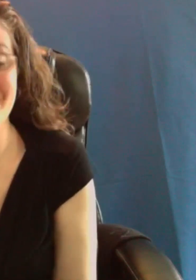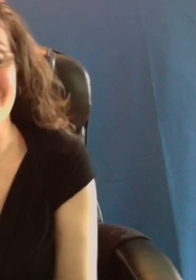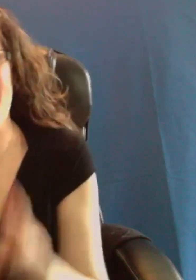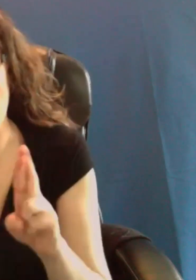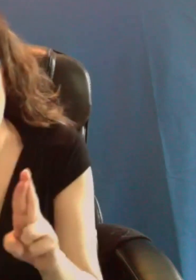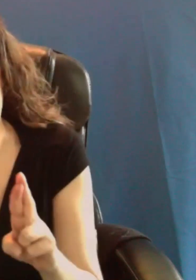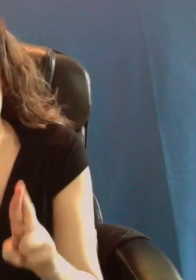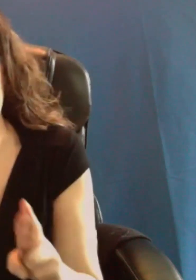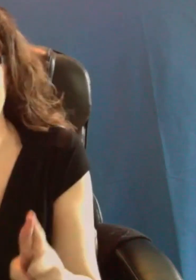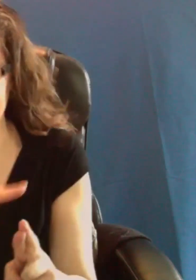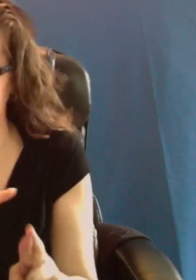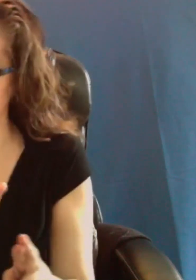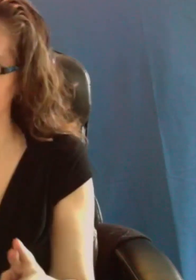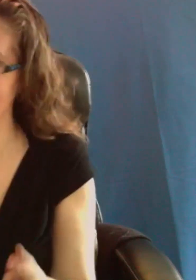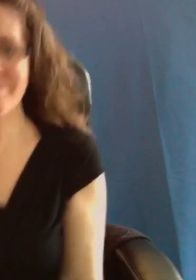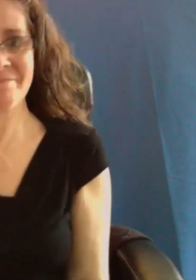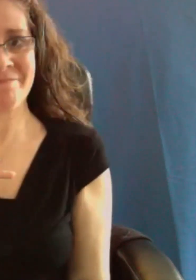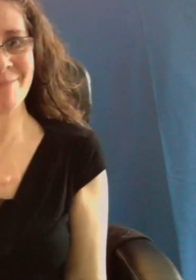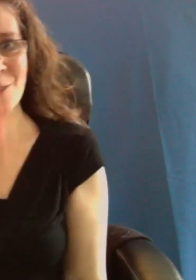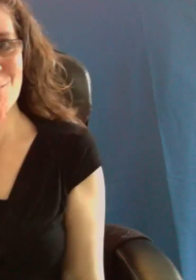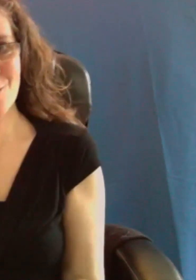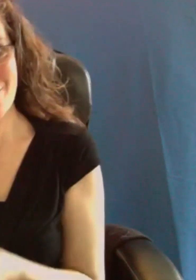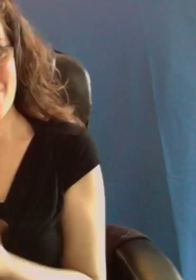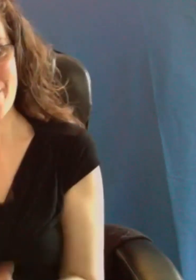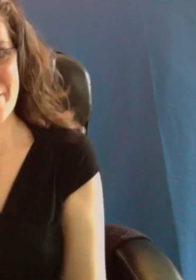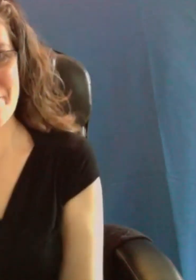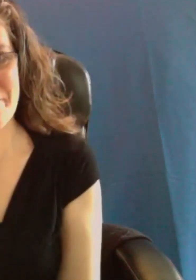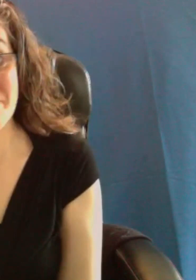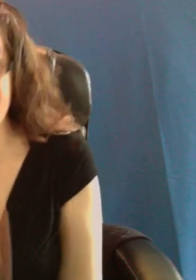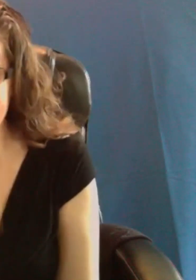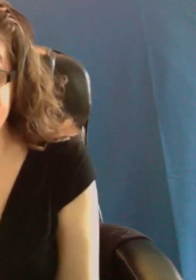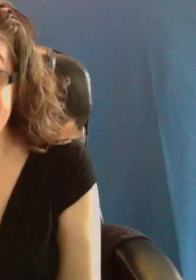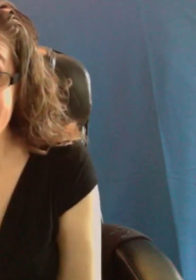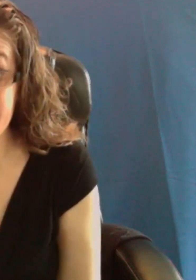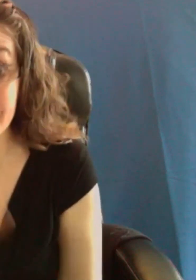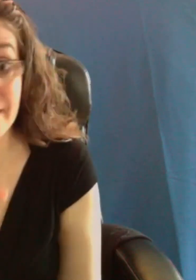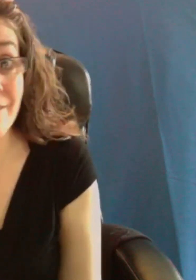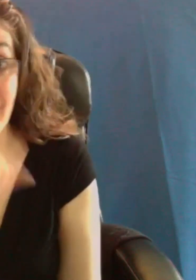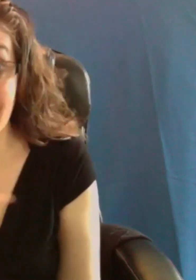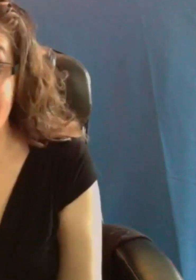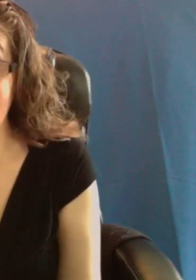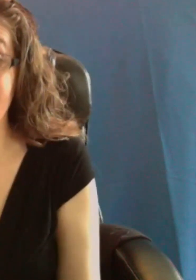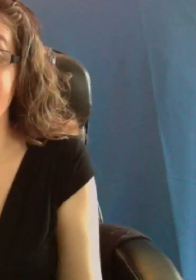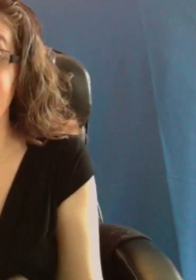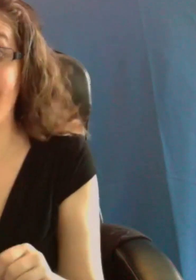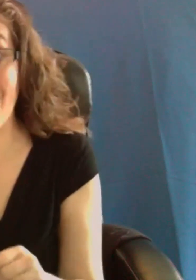people find it useful. And thanks. And if you have any questions, you know, please get back to us. And I think we're going to be